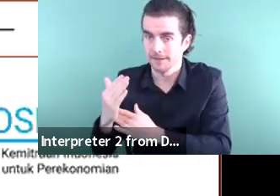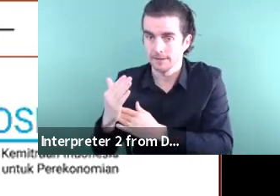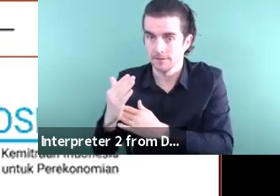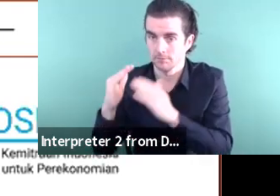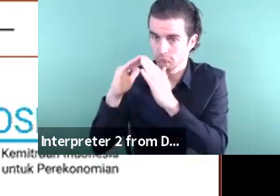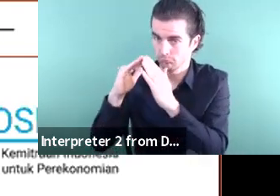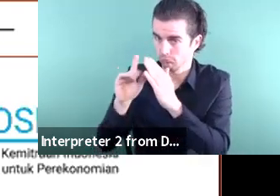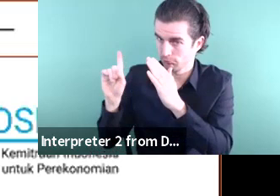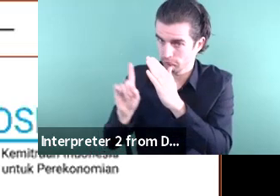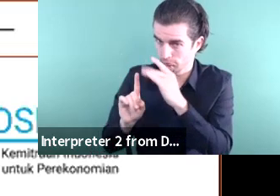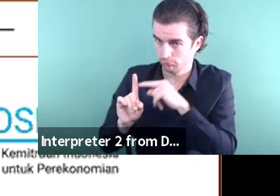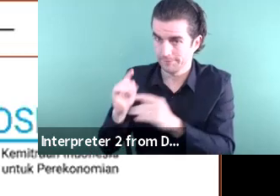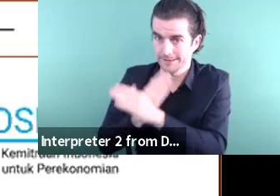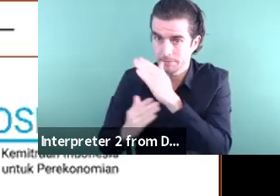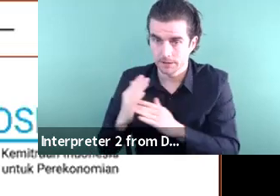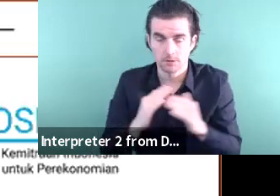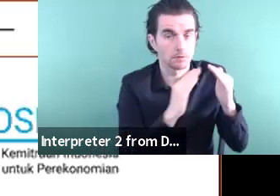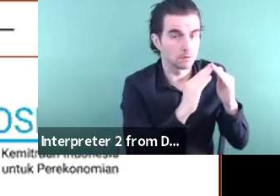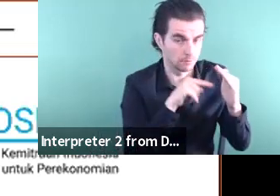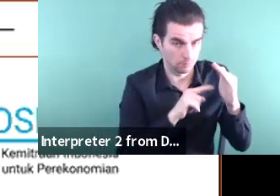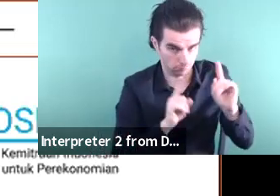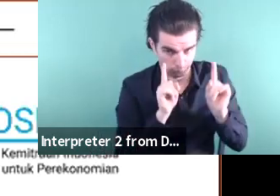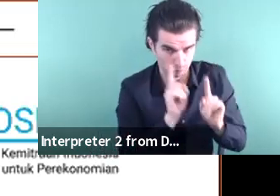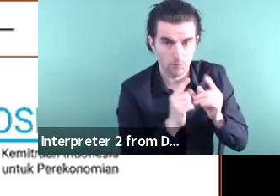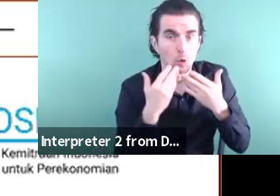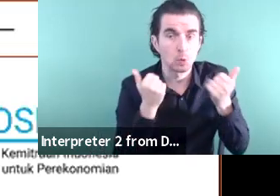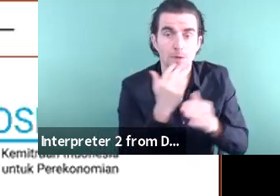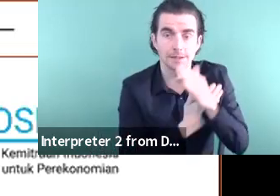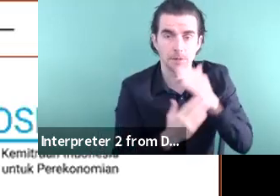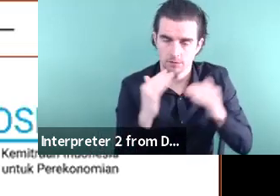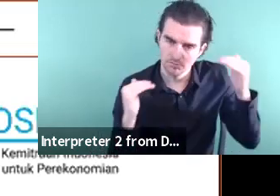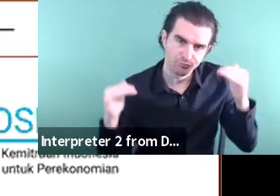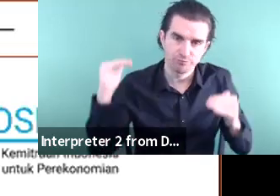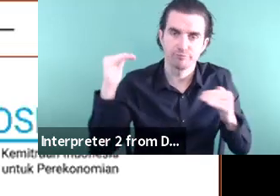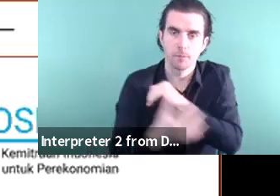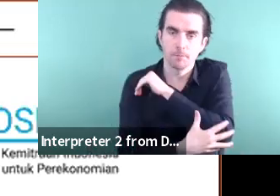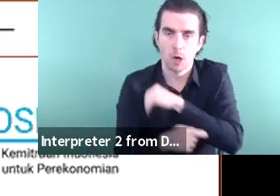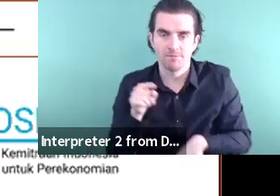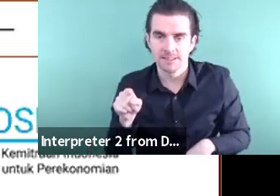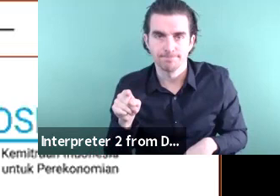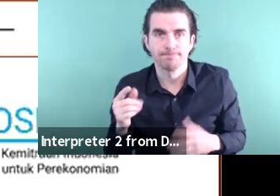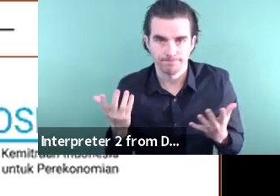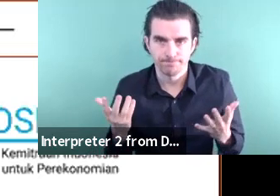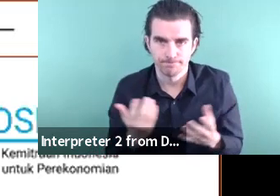so this result could not give advice over the size of specific benefits that should be given